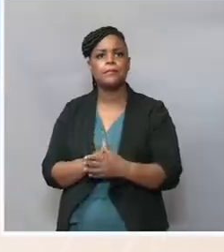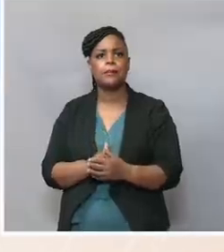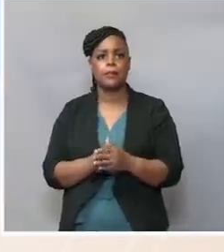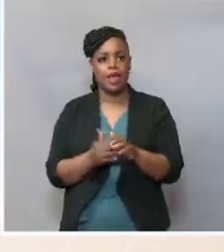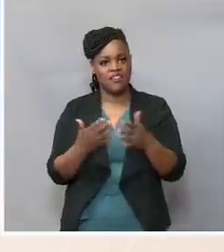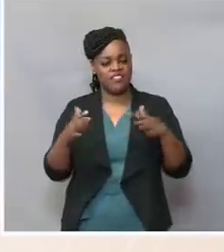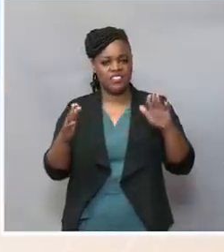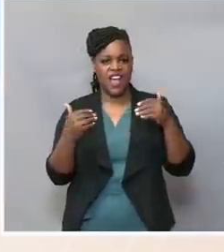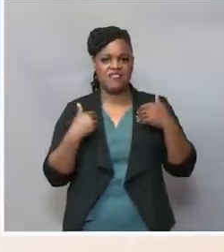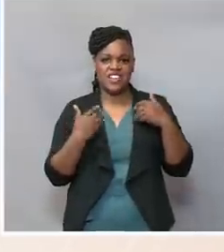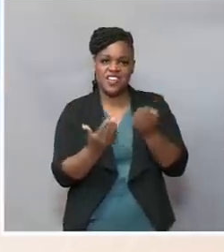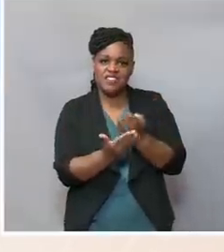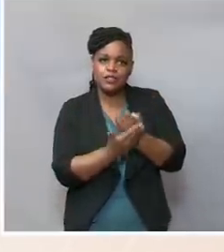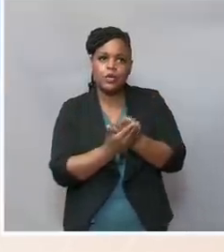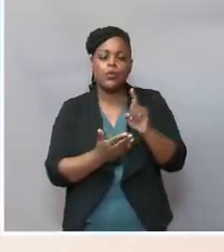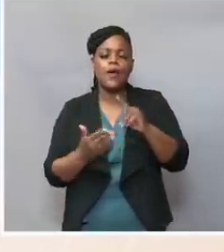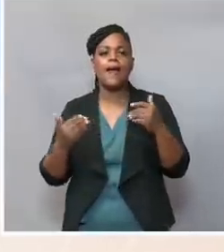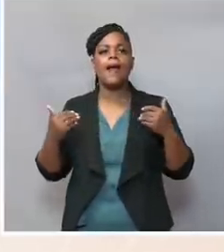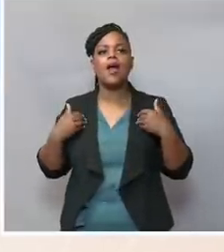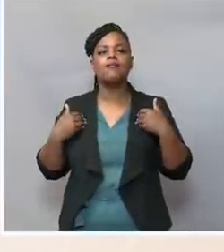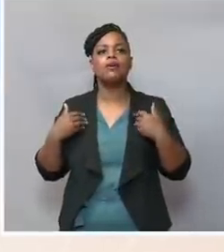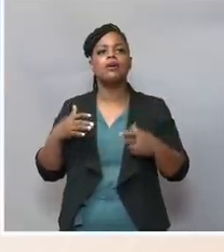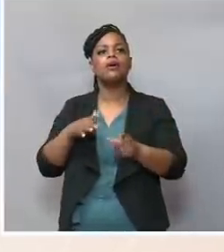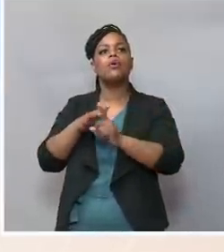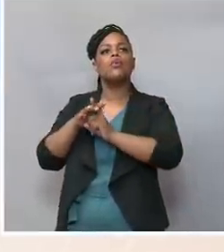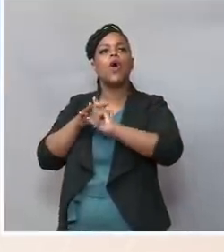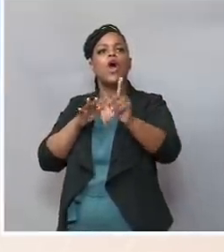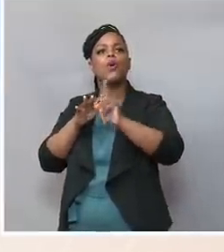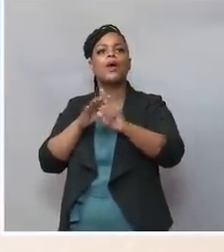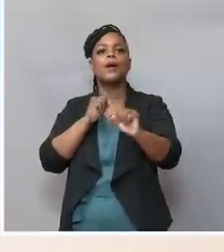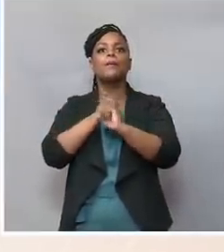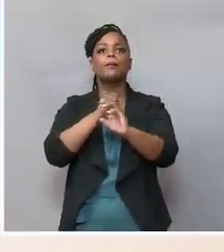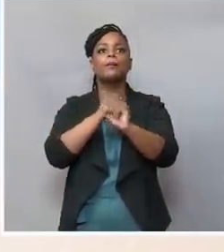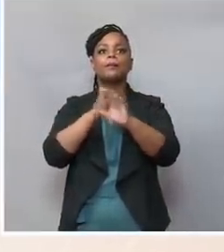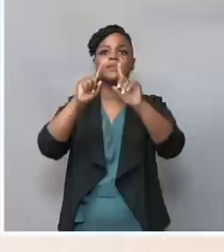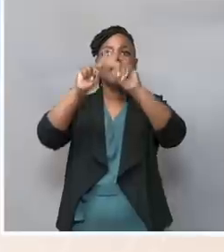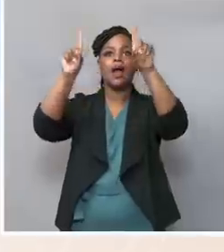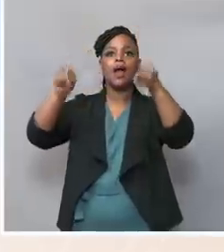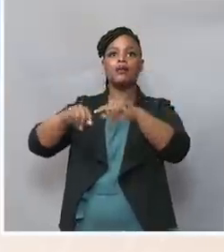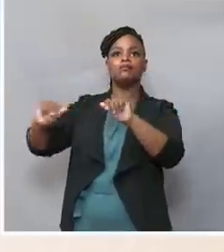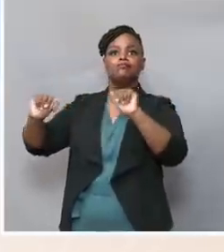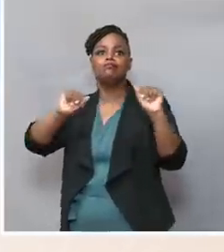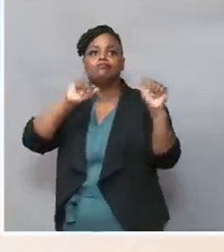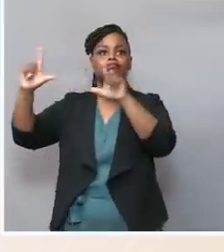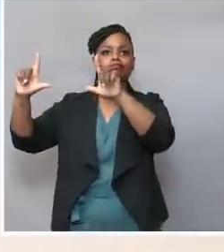that was placed in on October 21st in the 1857